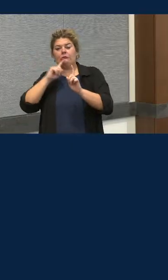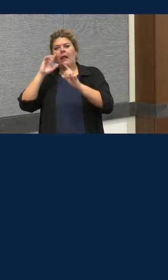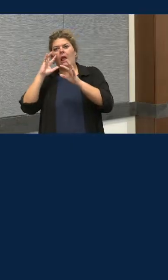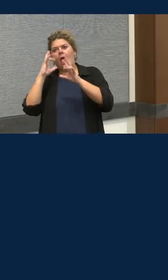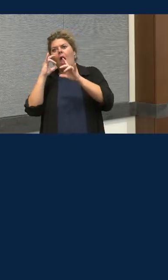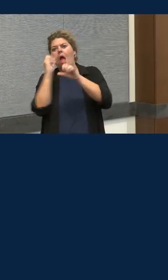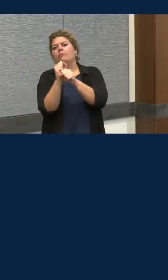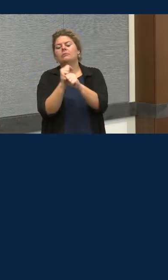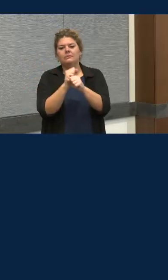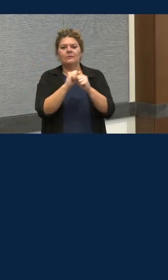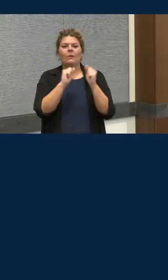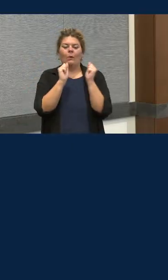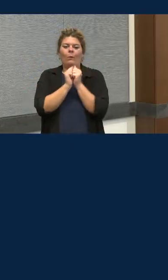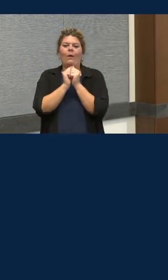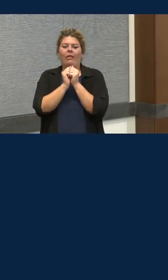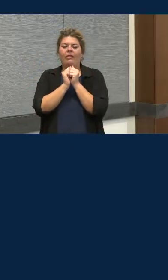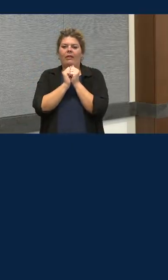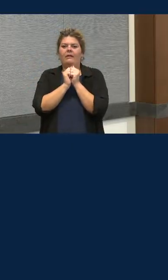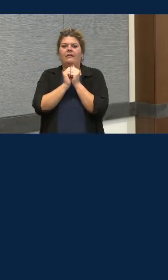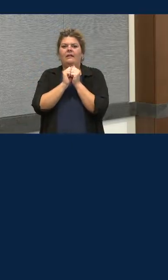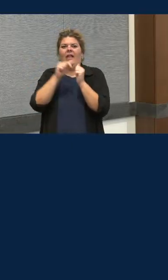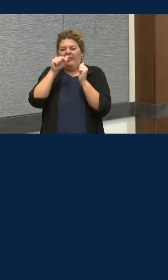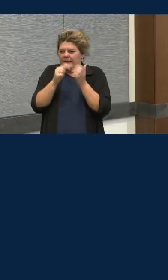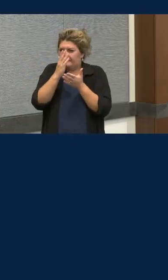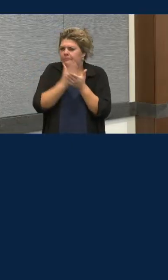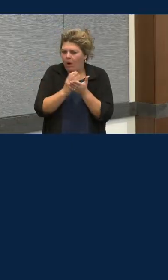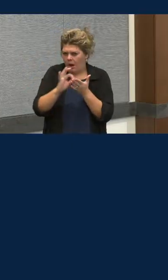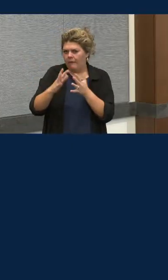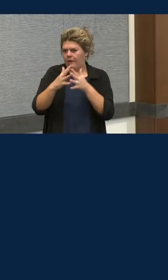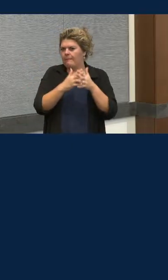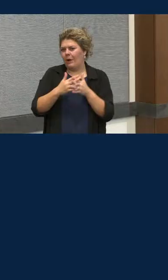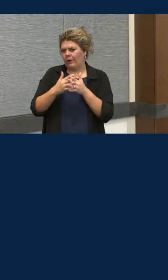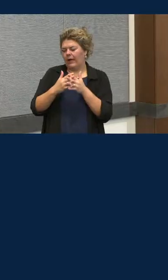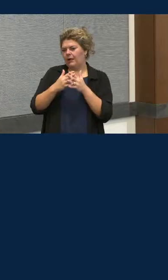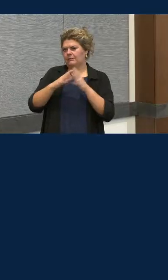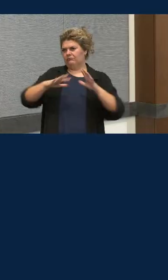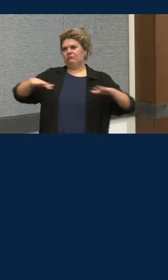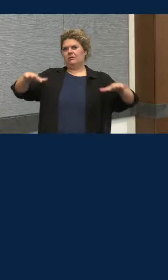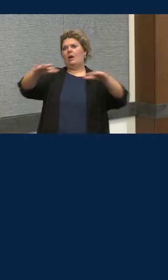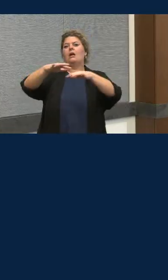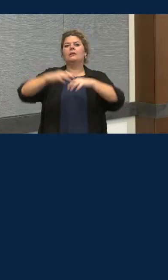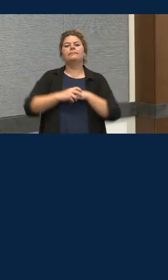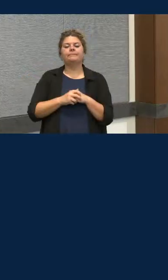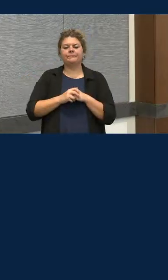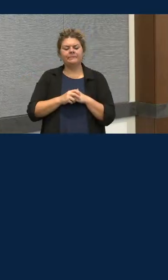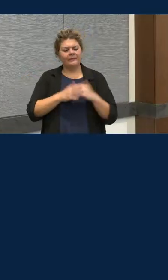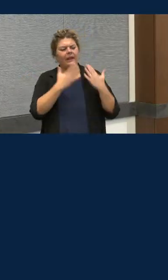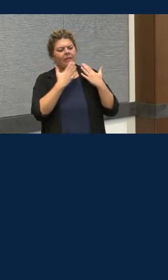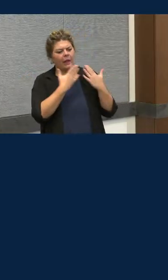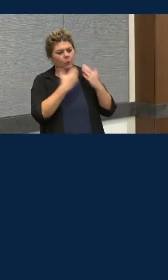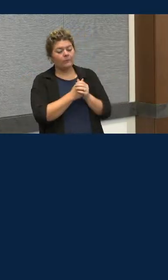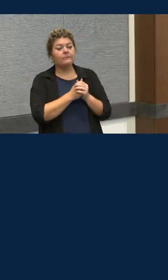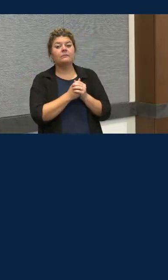with this element of American society. Thank you. We have a question here